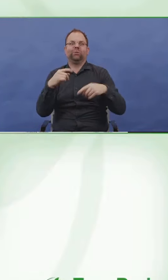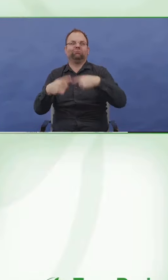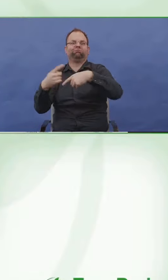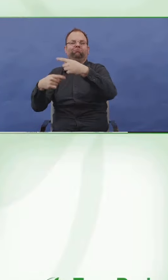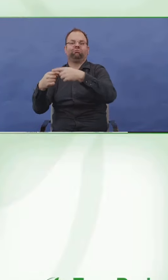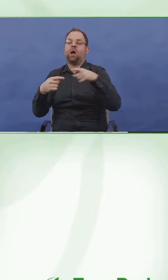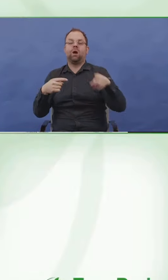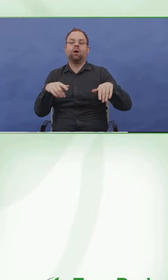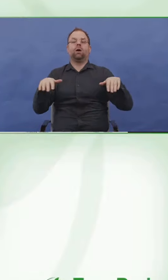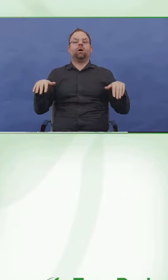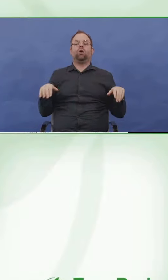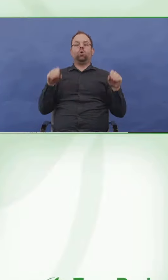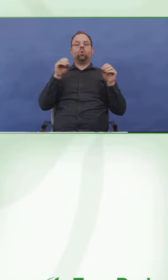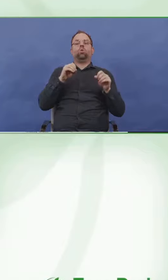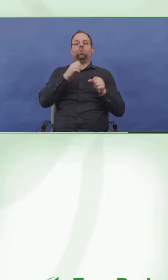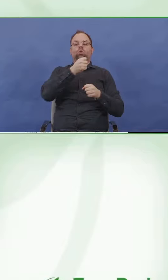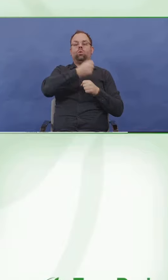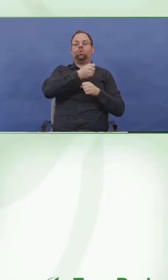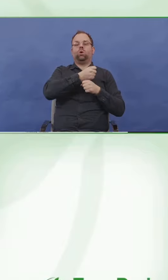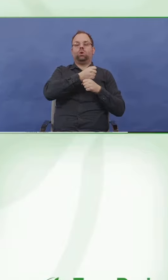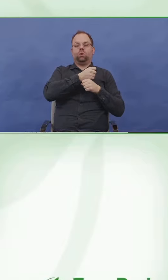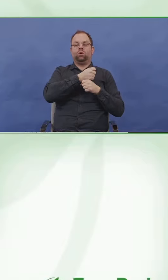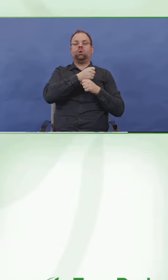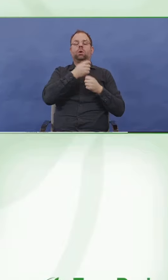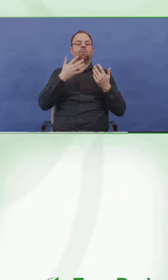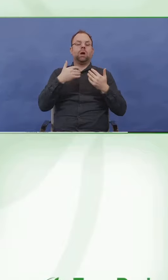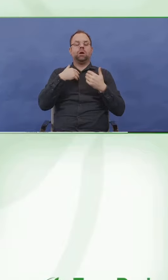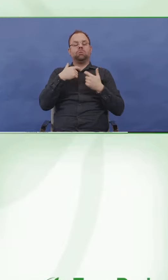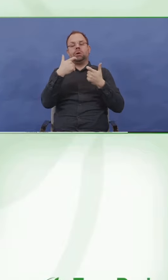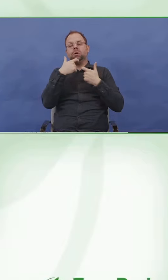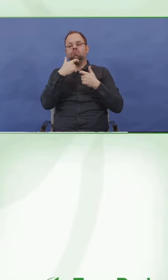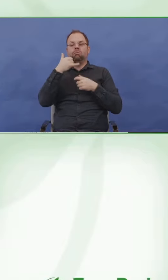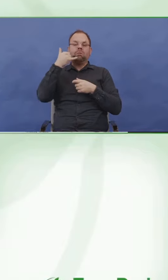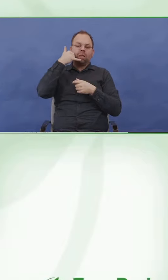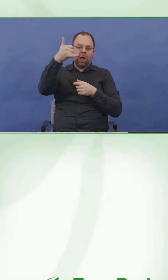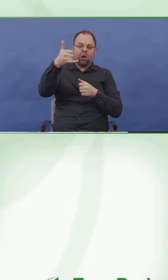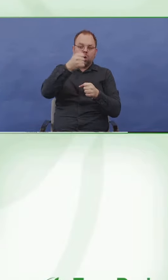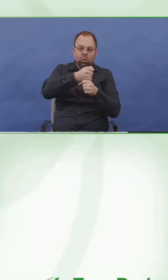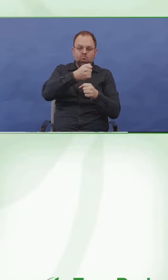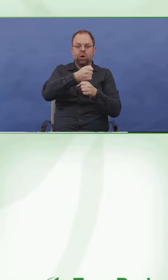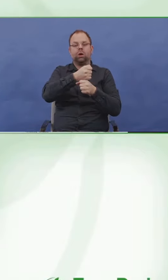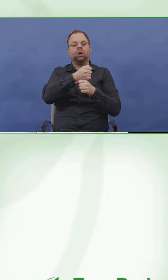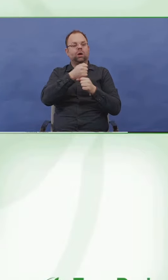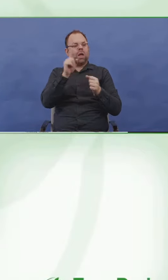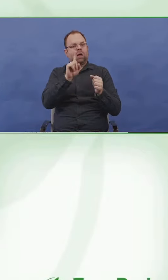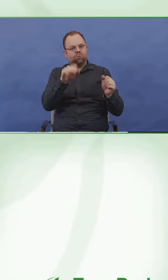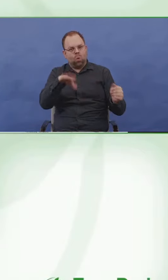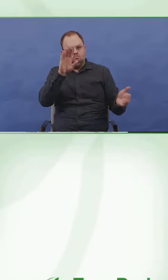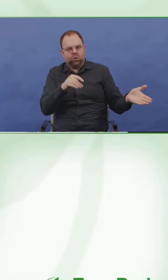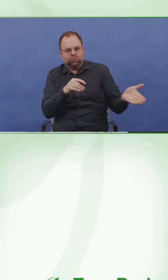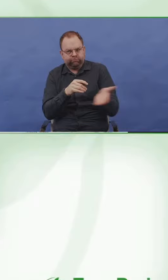need to look at those differences and then intersect them with the rights of persons with disabilities.